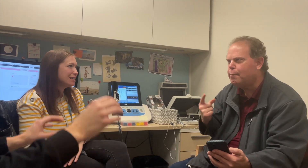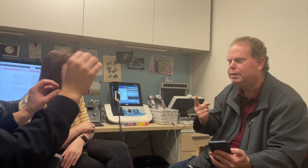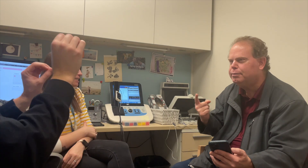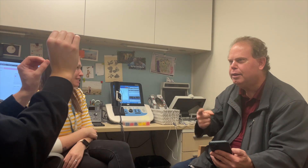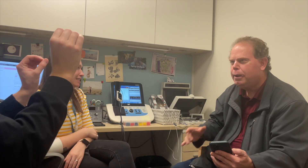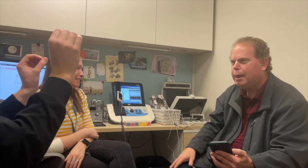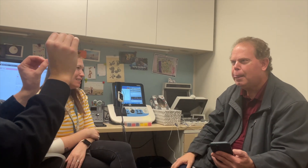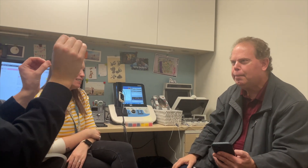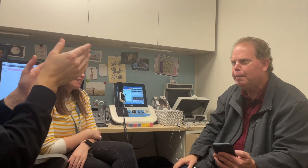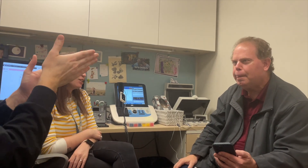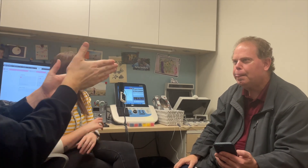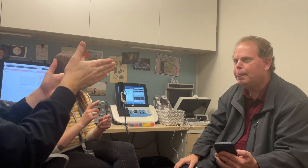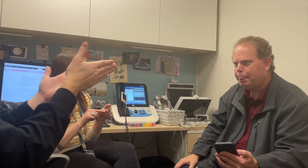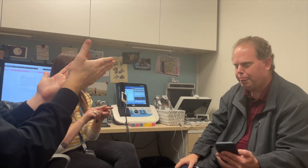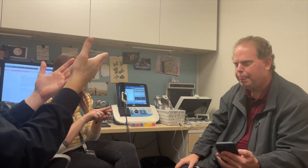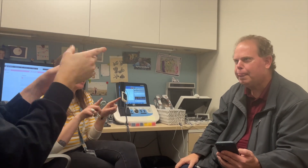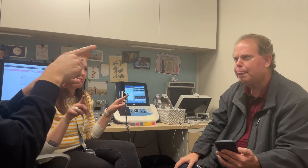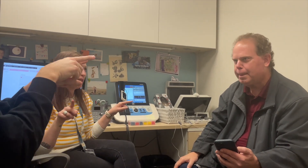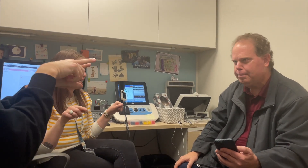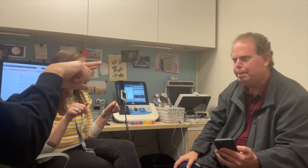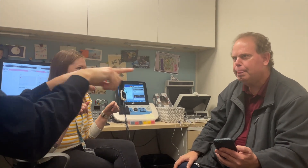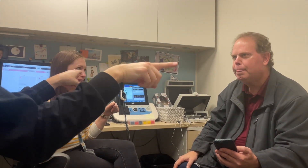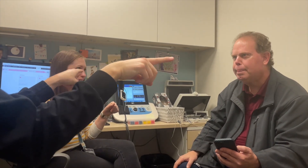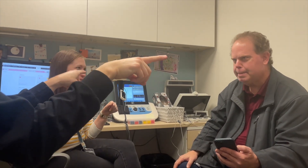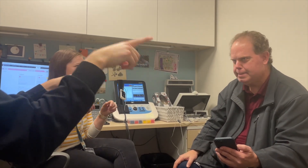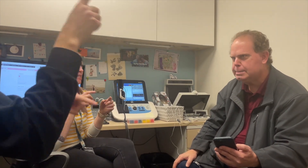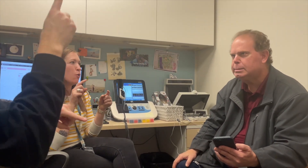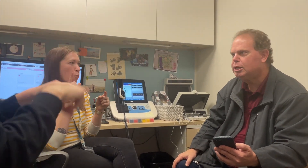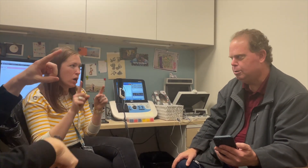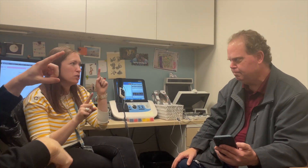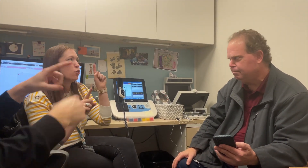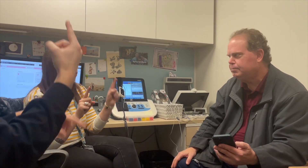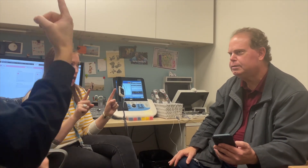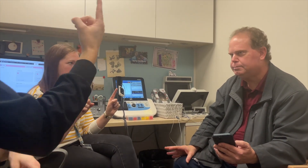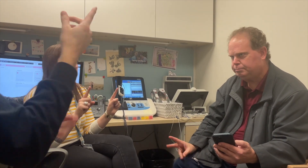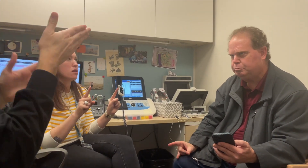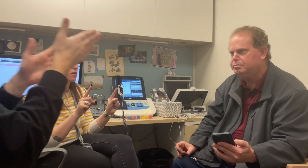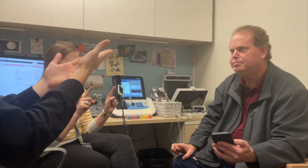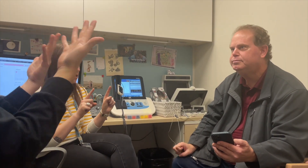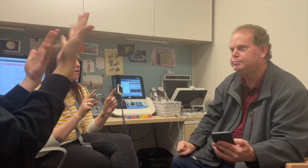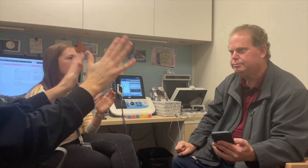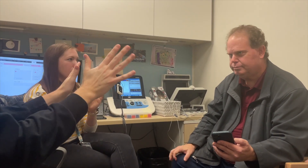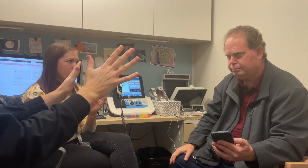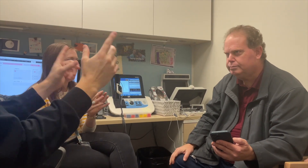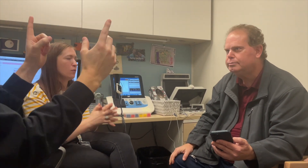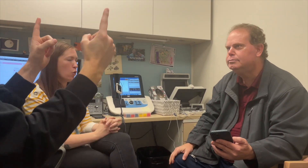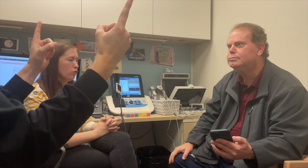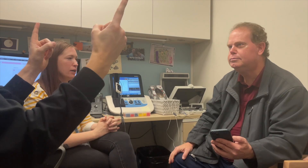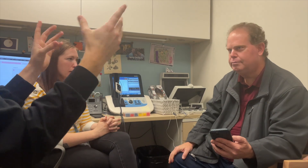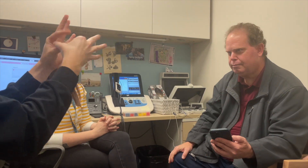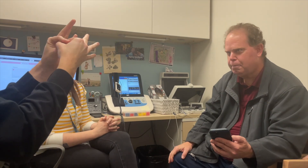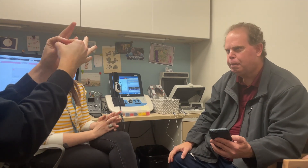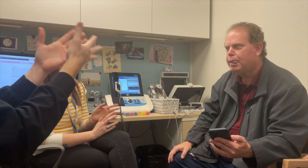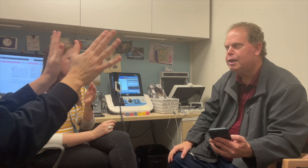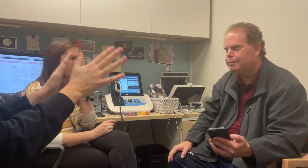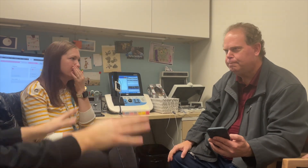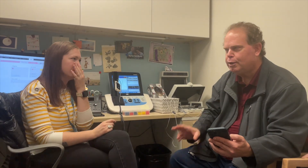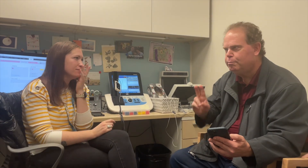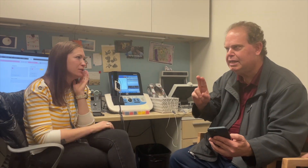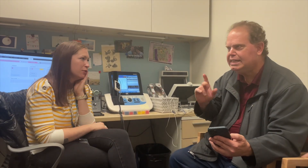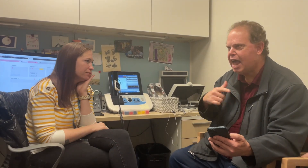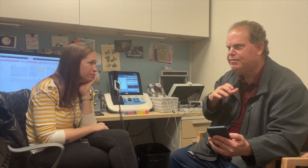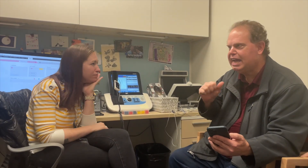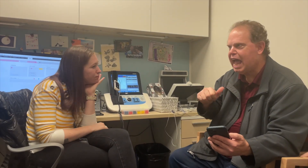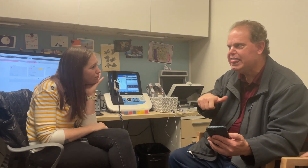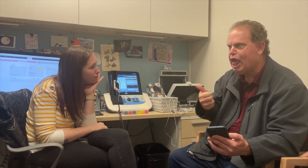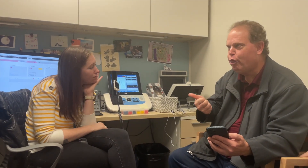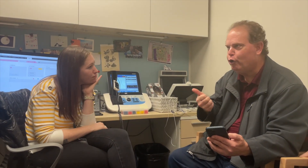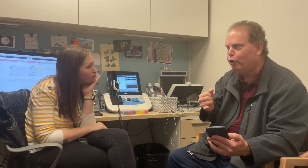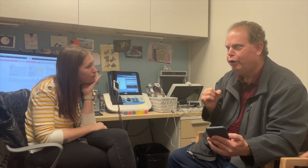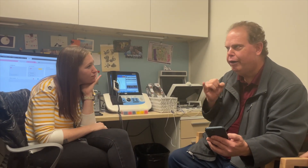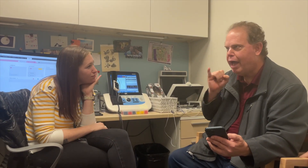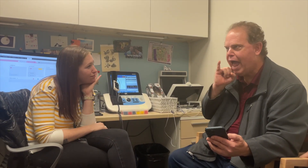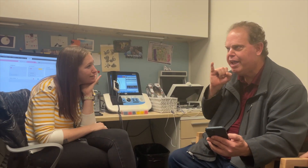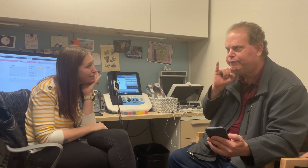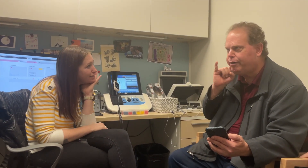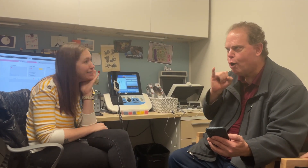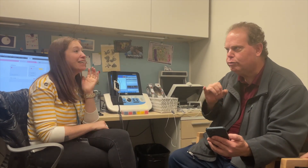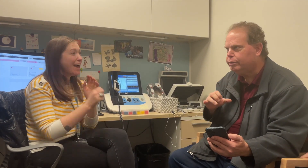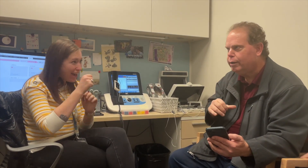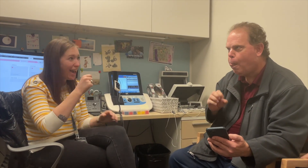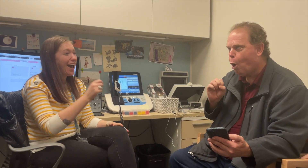Dum there's not a way to split it it is a one to one only I got another iPhone